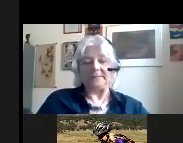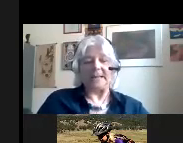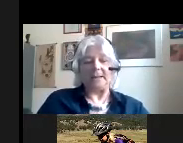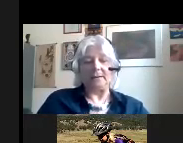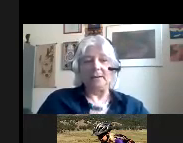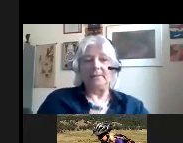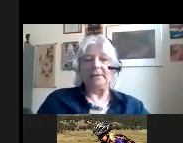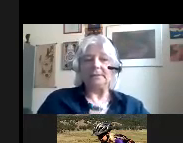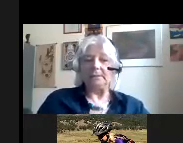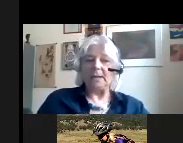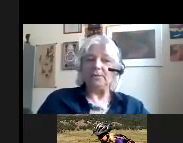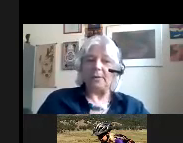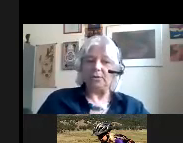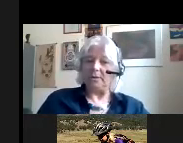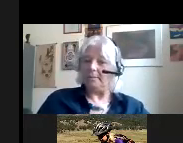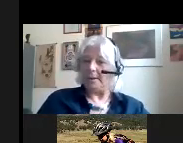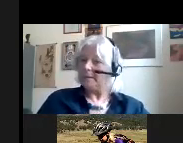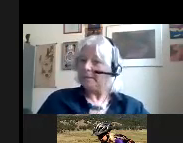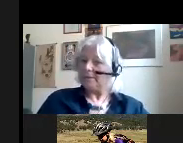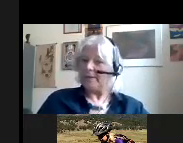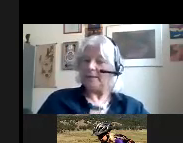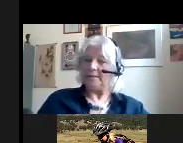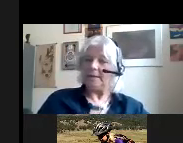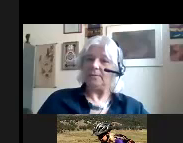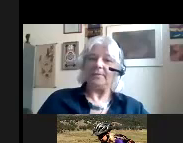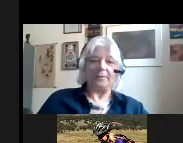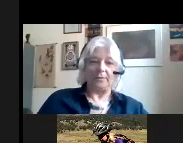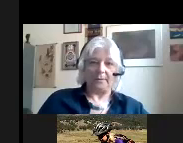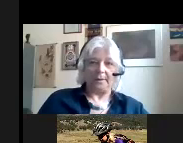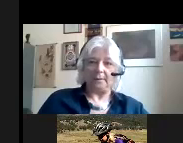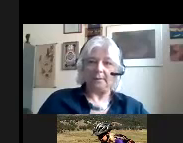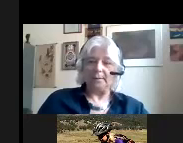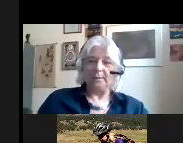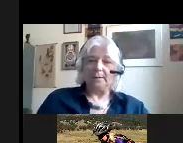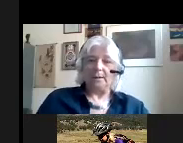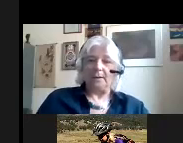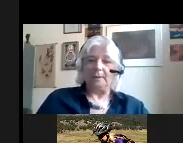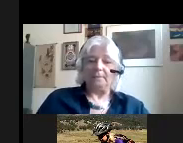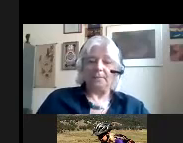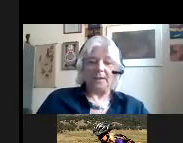might be said because sometimes you actually might need to validate without agreeing.